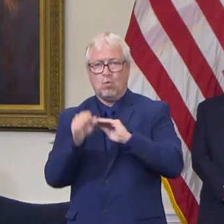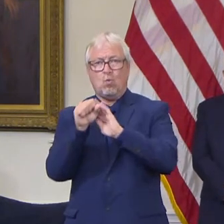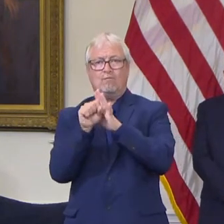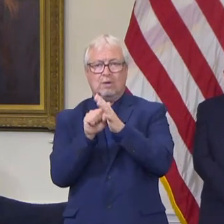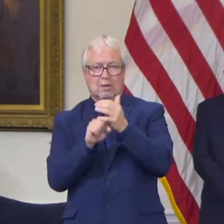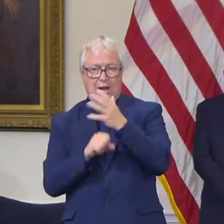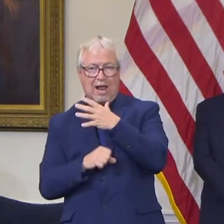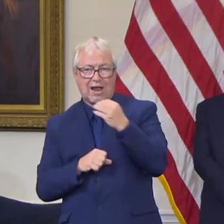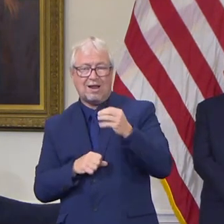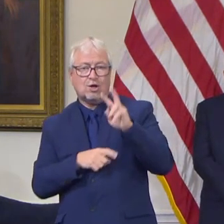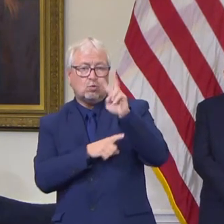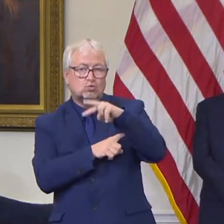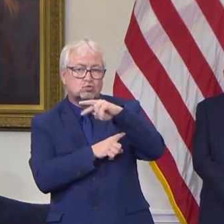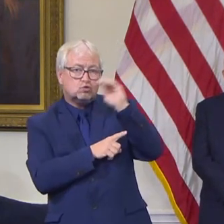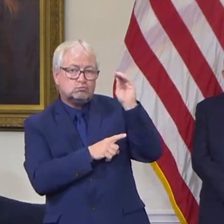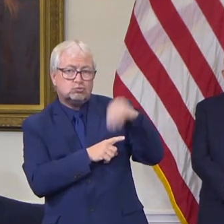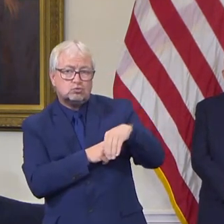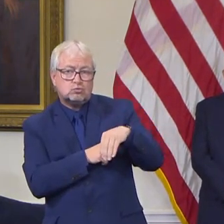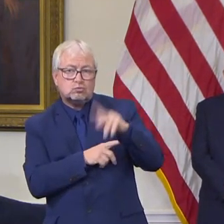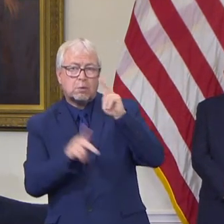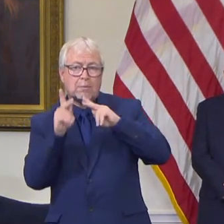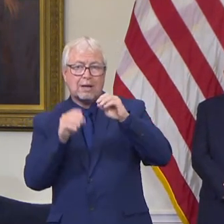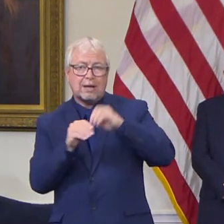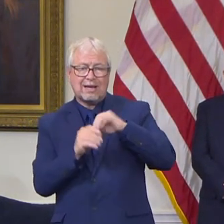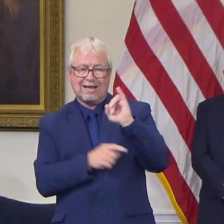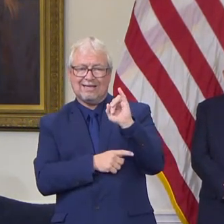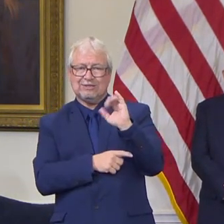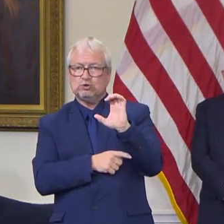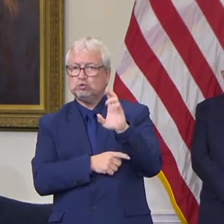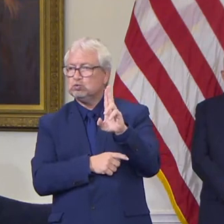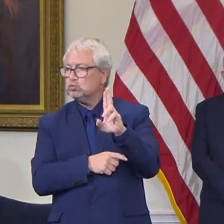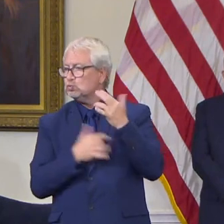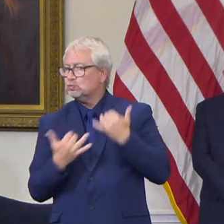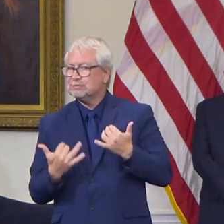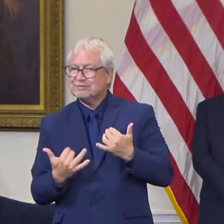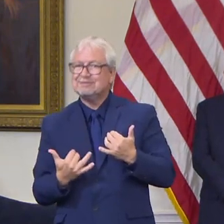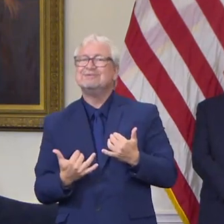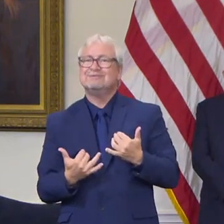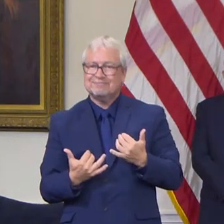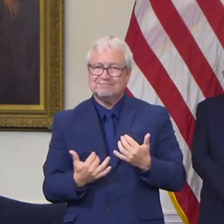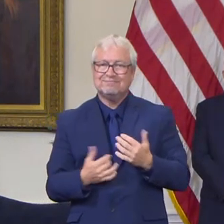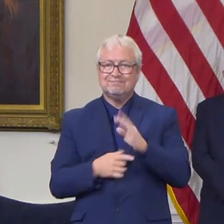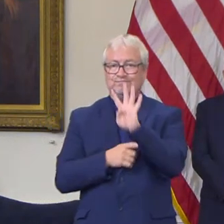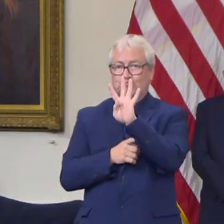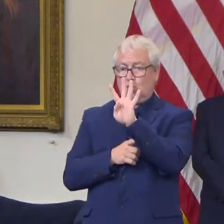Overall, 10 percent of patients in acute care hospital beds have COVID-19 as do 22 percent of patients in ICUs.